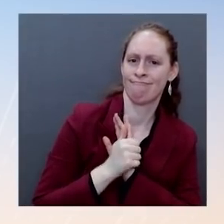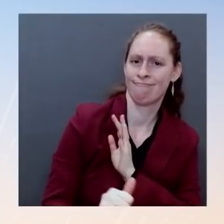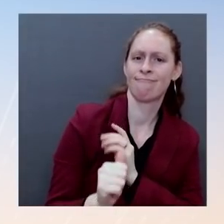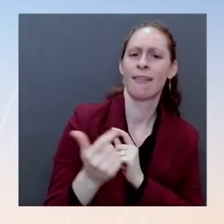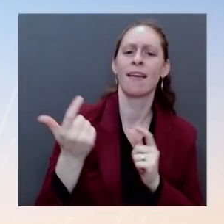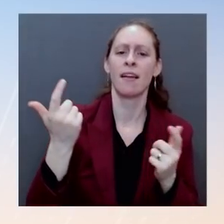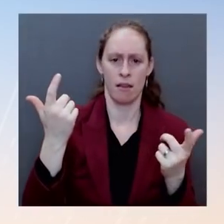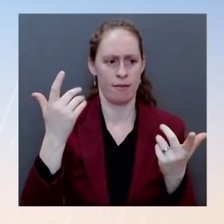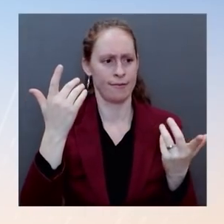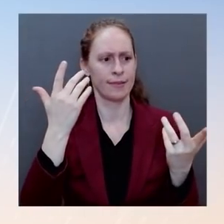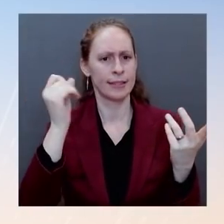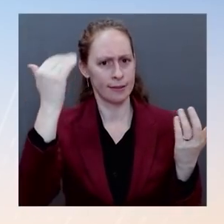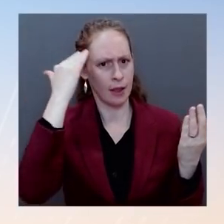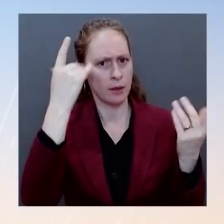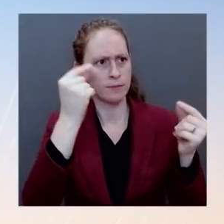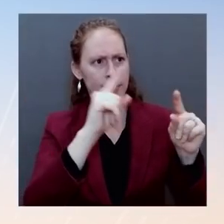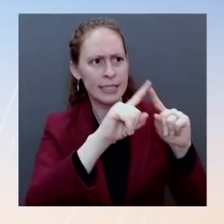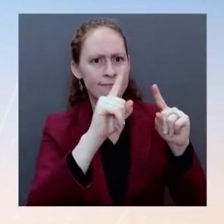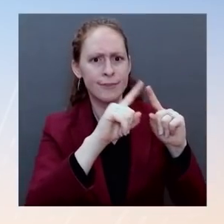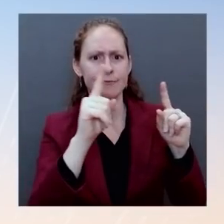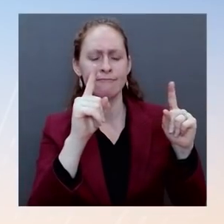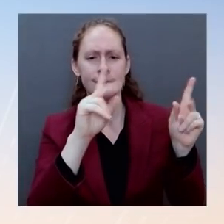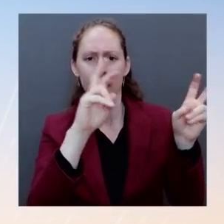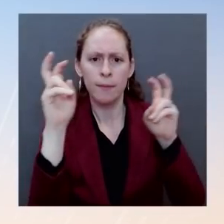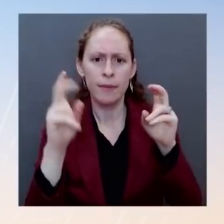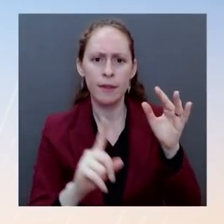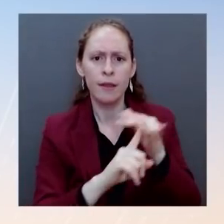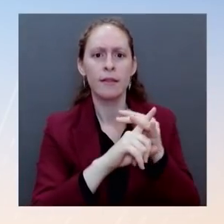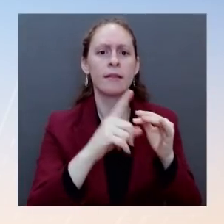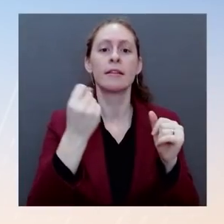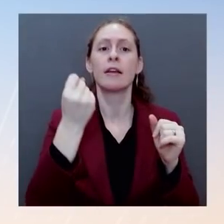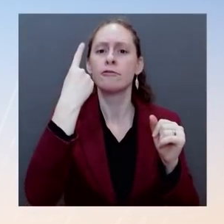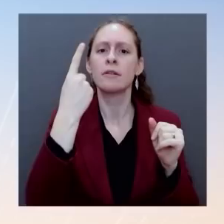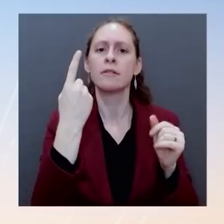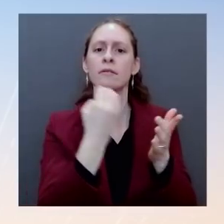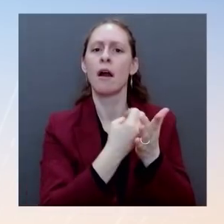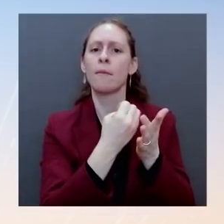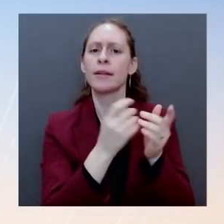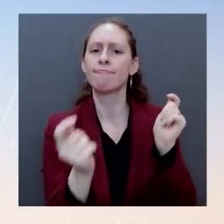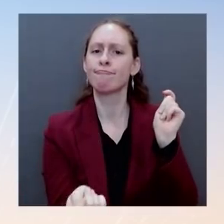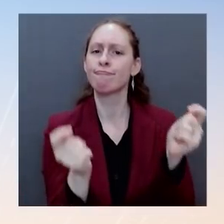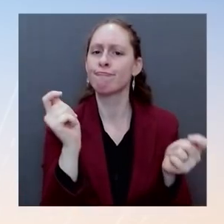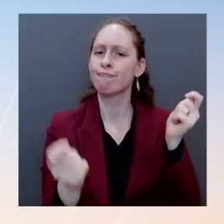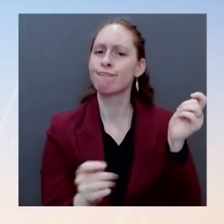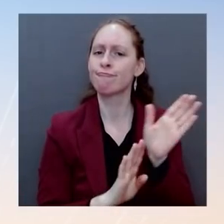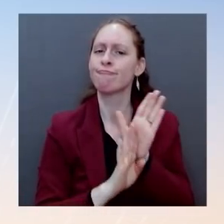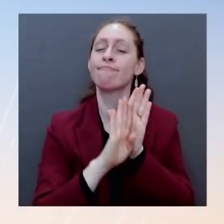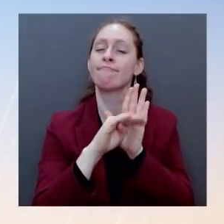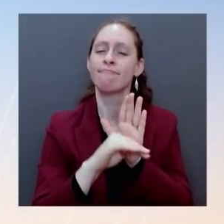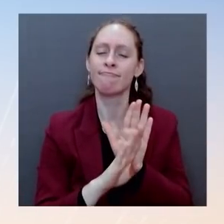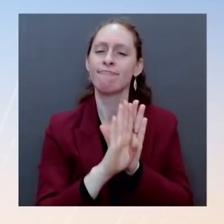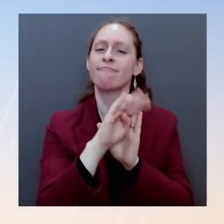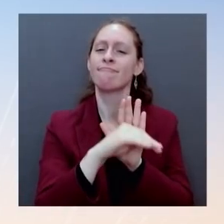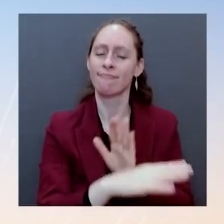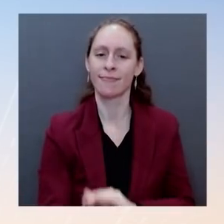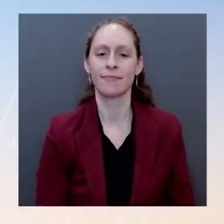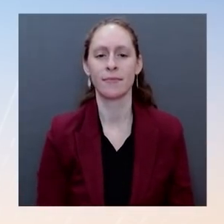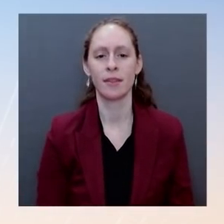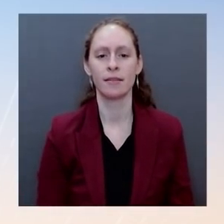and the -- the financial threats associated with climate change. Ms. Psaki: Mary and Seung Min. And then we'll have to wrap it up. Go ahead. The Press: Thank you. You mentioned that you expect